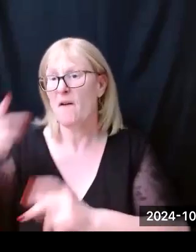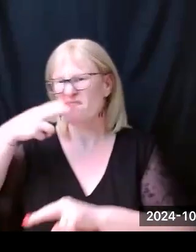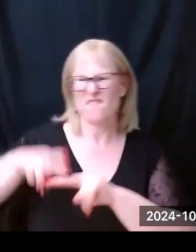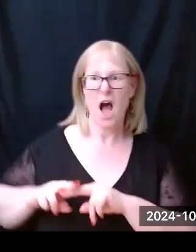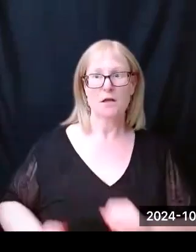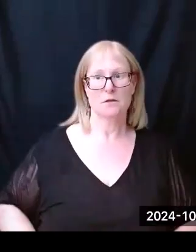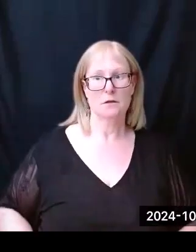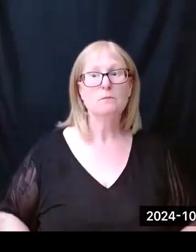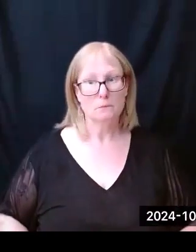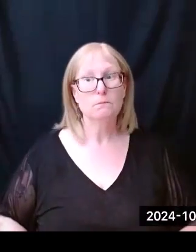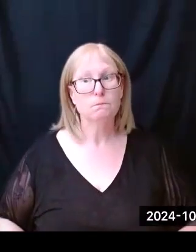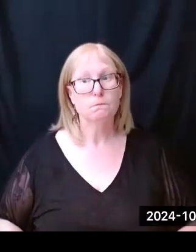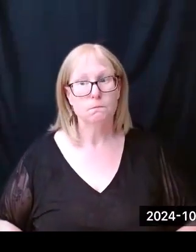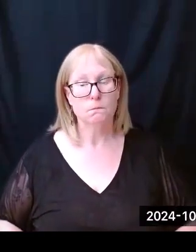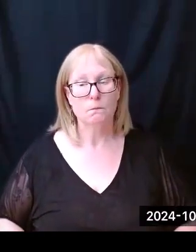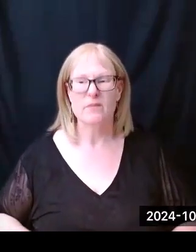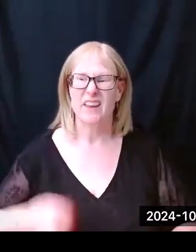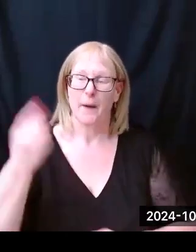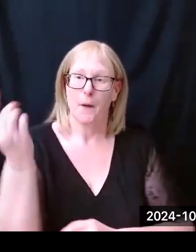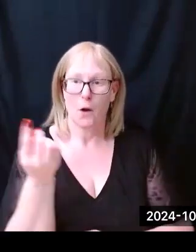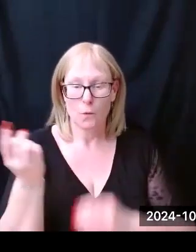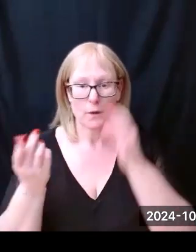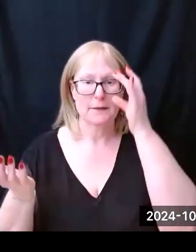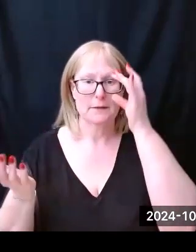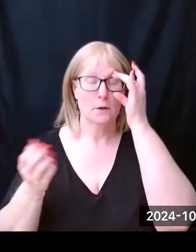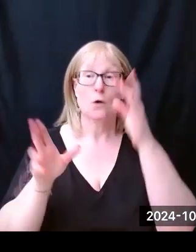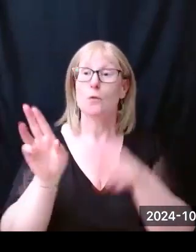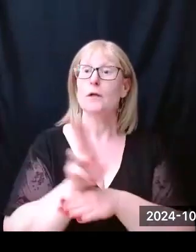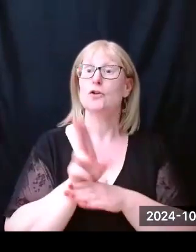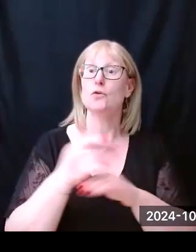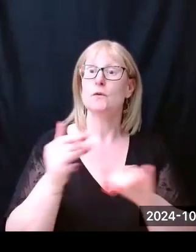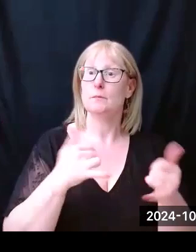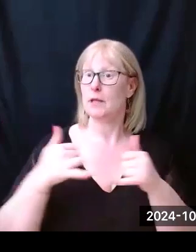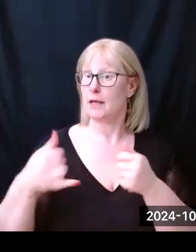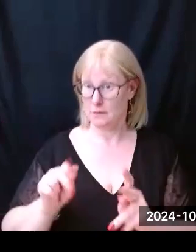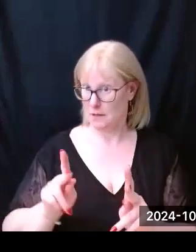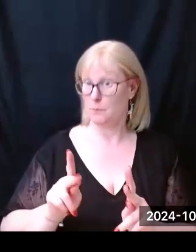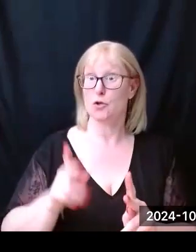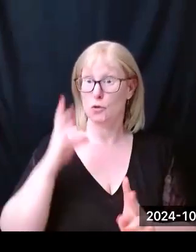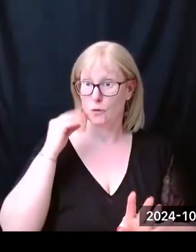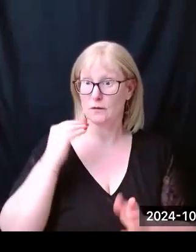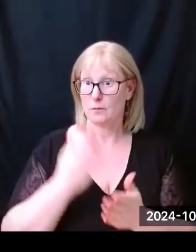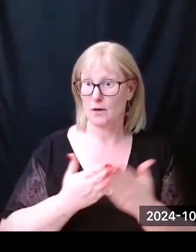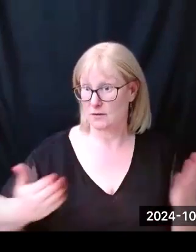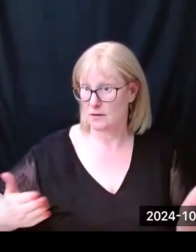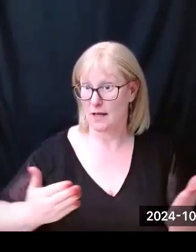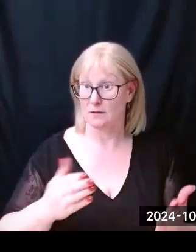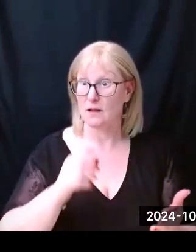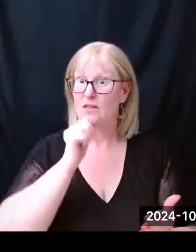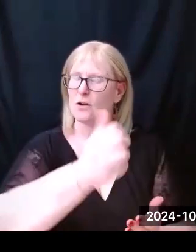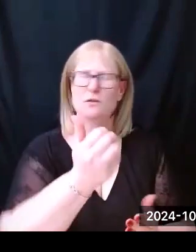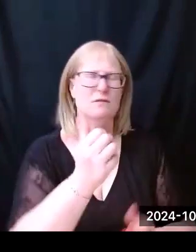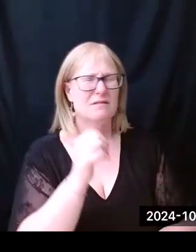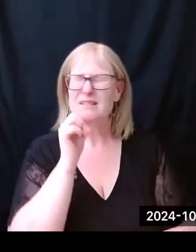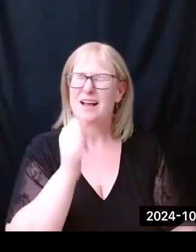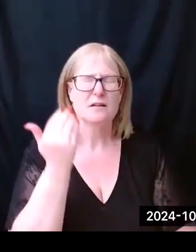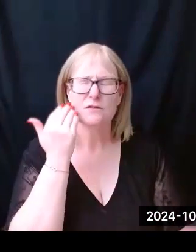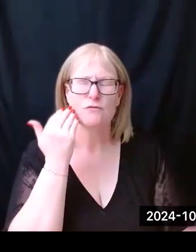We can also use play as an opportunity to experience things that are not as familiar yet and that's why I love this picture